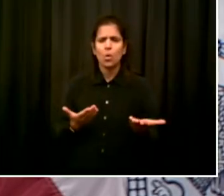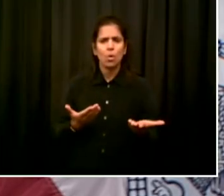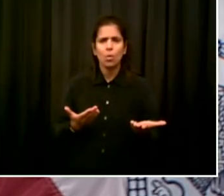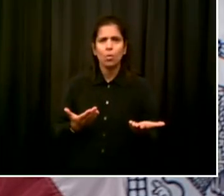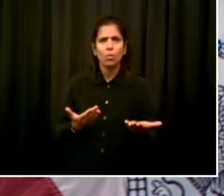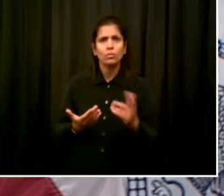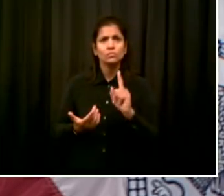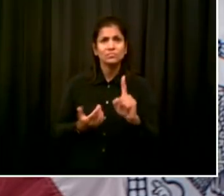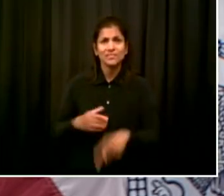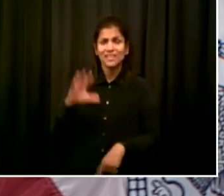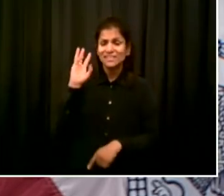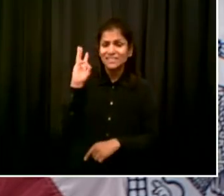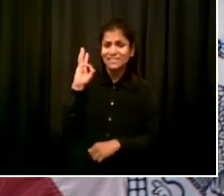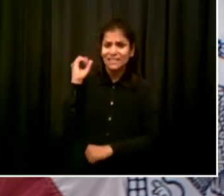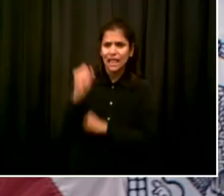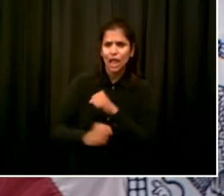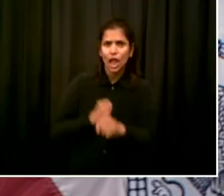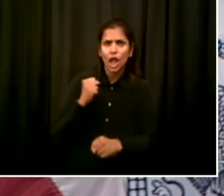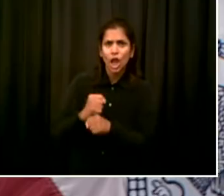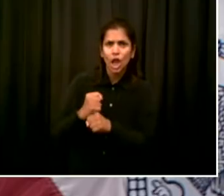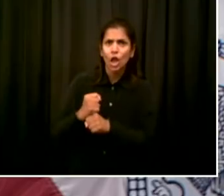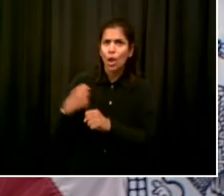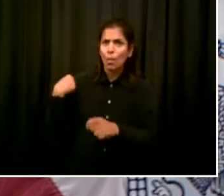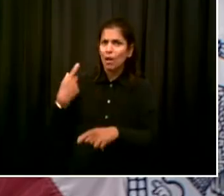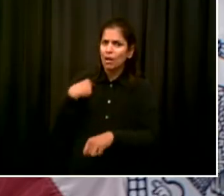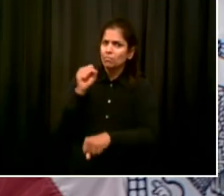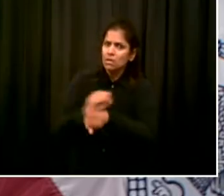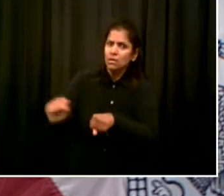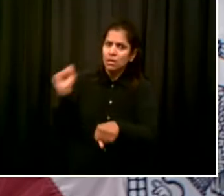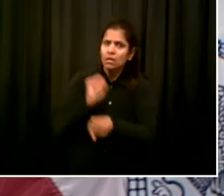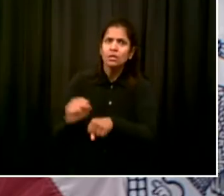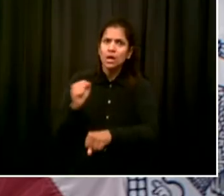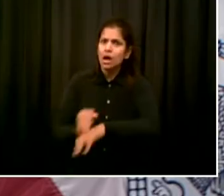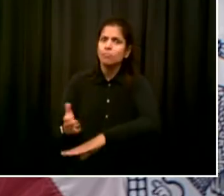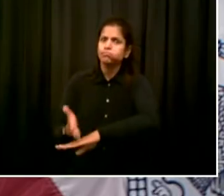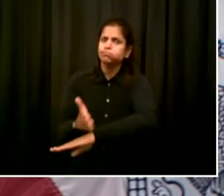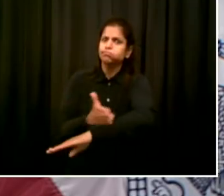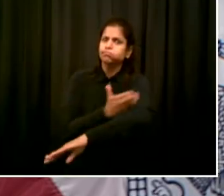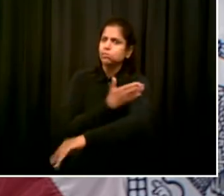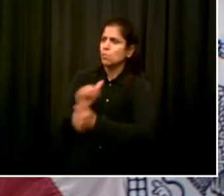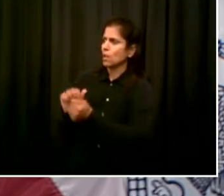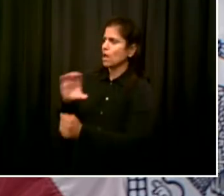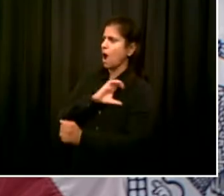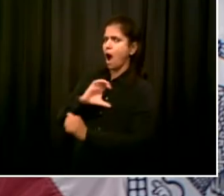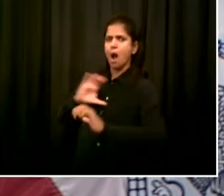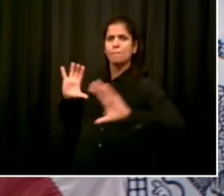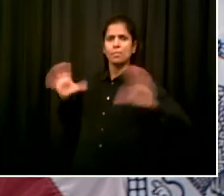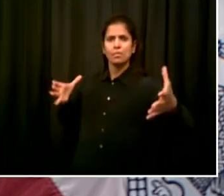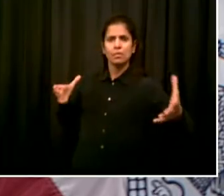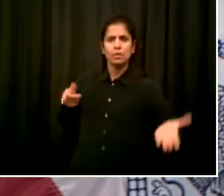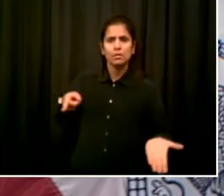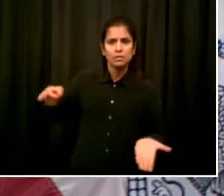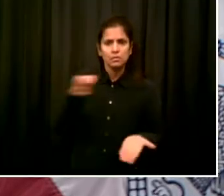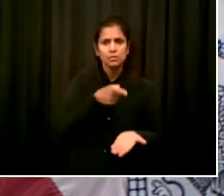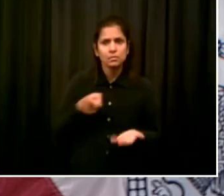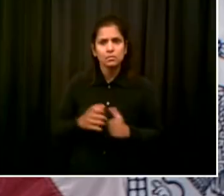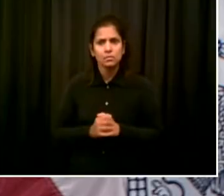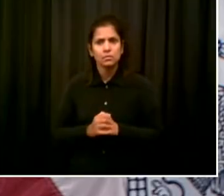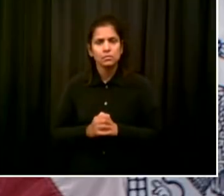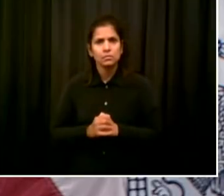MIPOSISBLE FOR ME TO SEE THAT FIRST SIX FULL YEARS WE IMPLEMENTED NEIGHBORHOOD POLICING AND W E